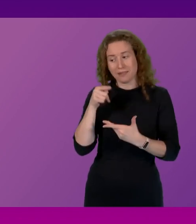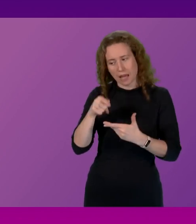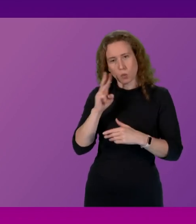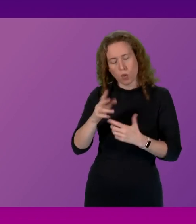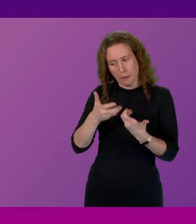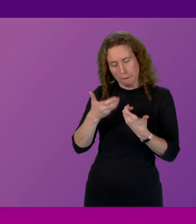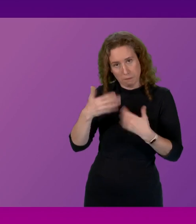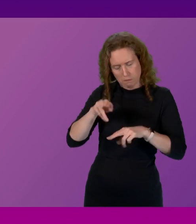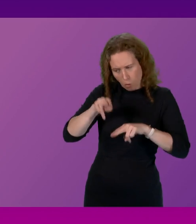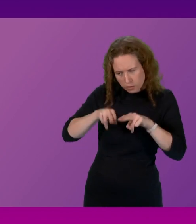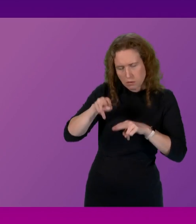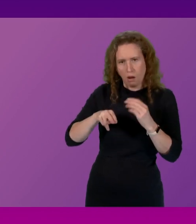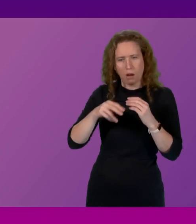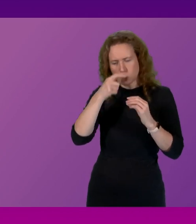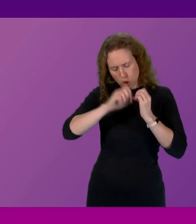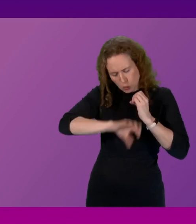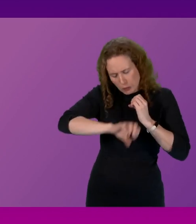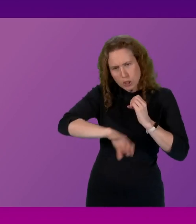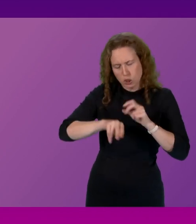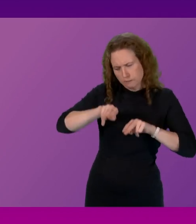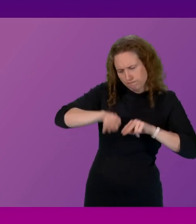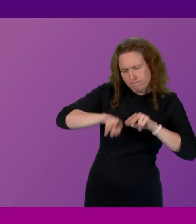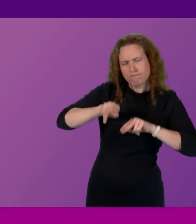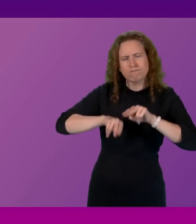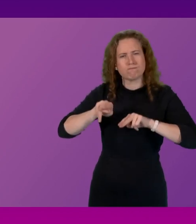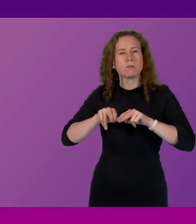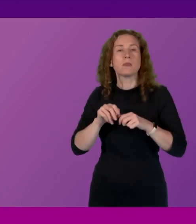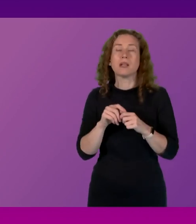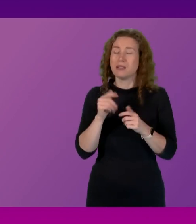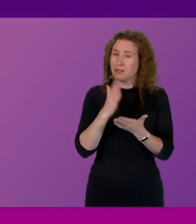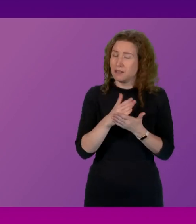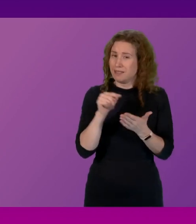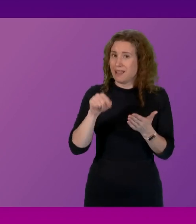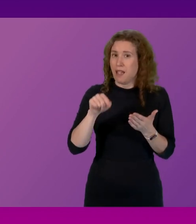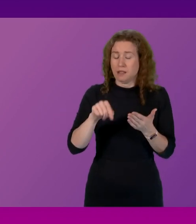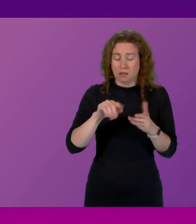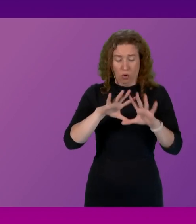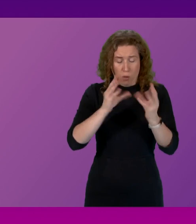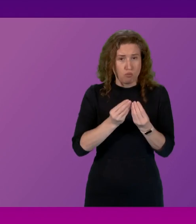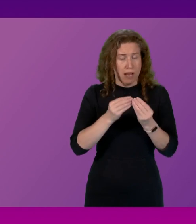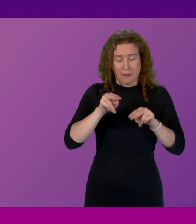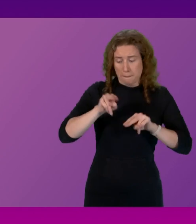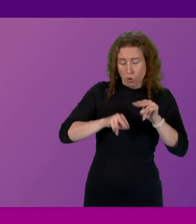water and sewage outflows are being monitored in a comprehensive programme that has cost